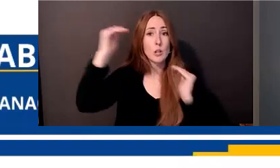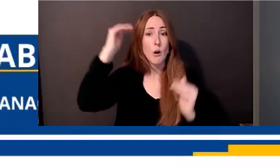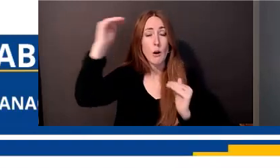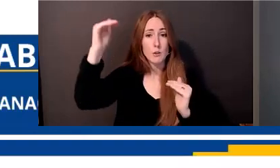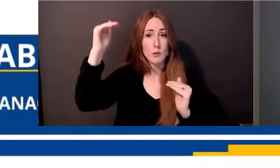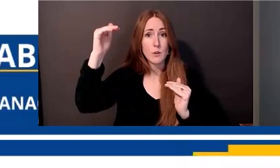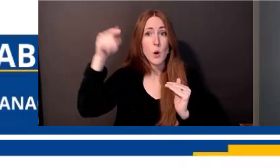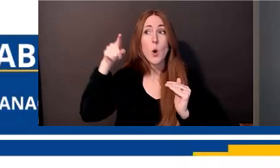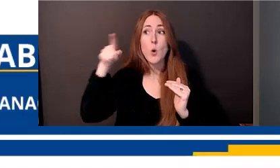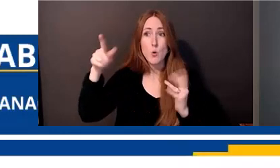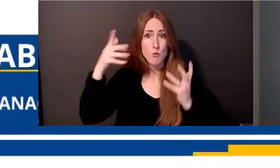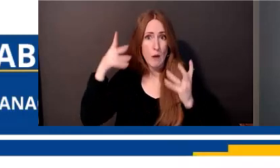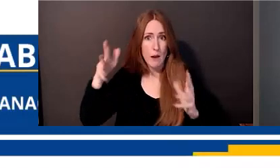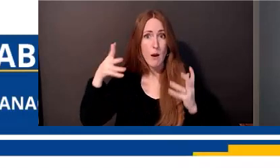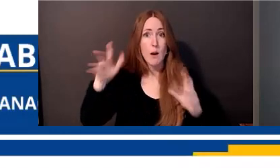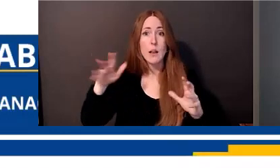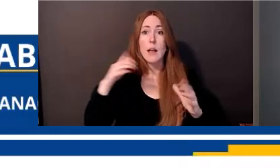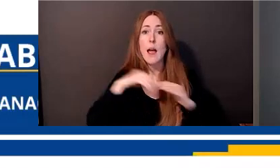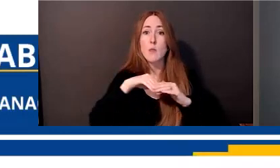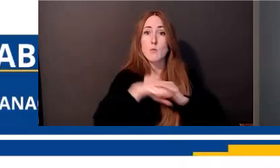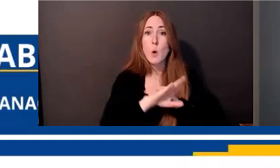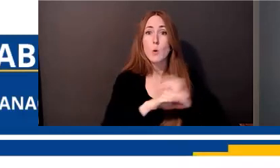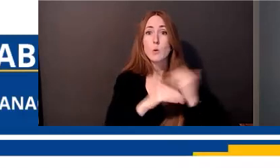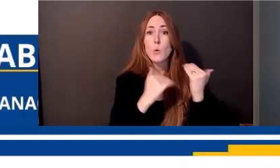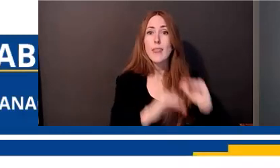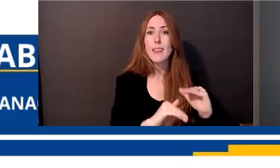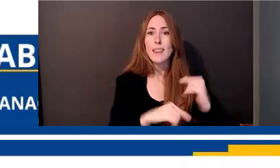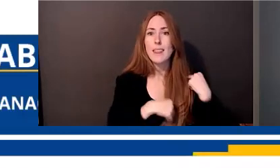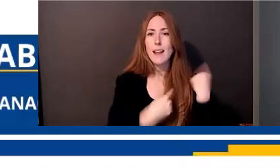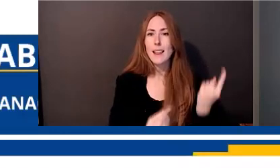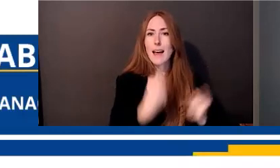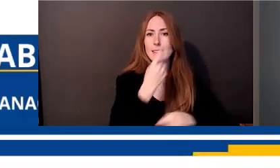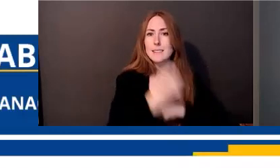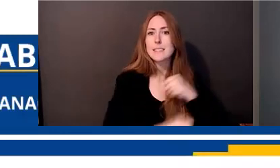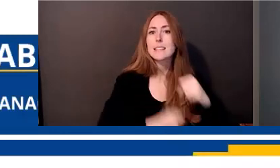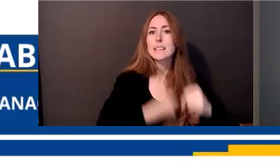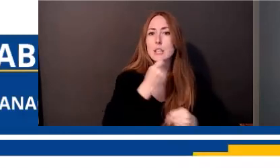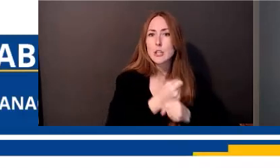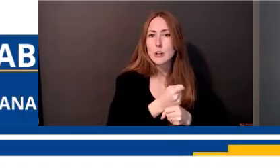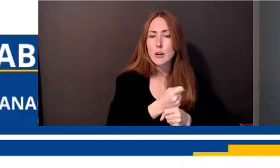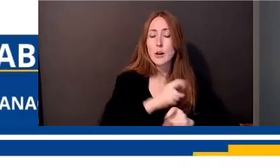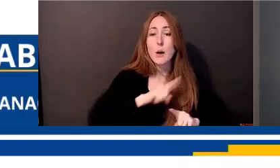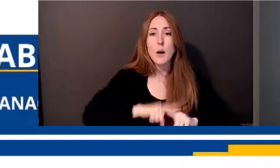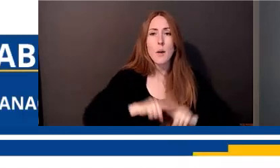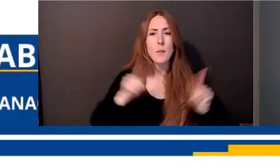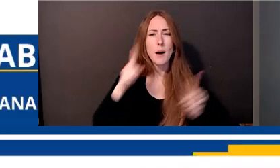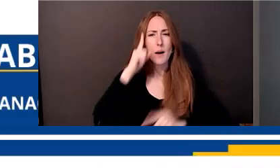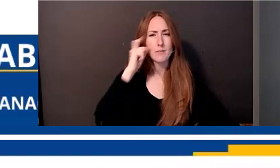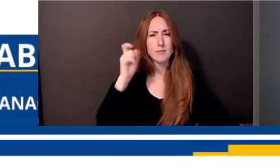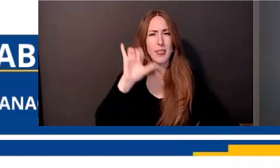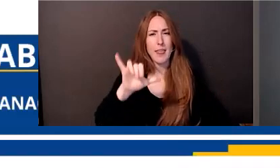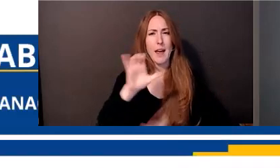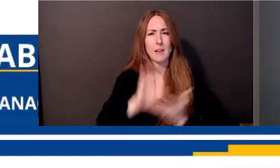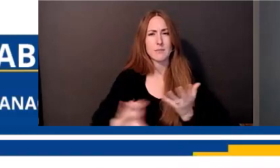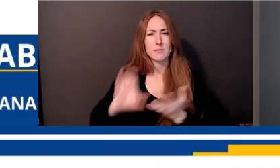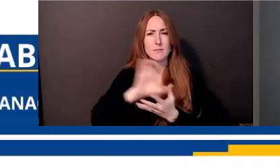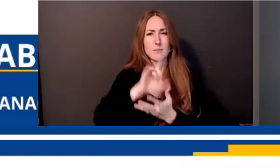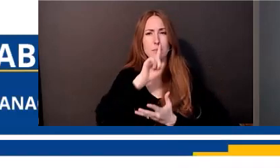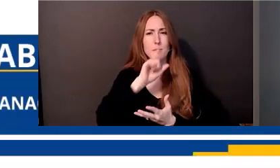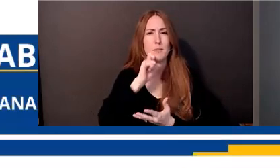on Aging within the last year. But because this criterion did not impact the fidelity of our program,